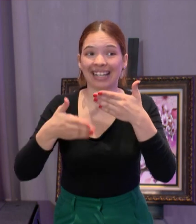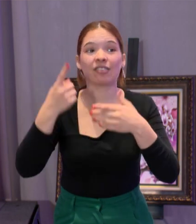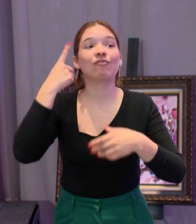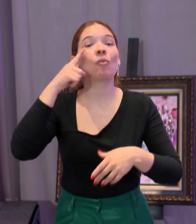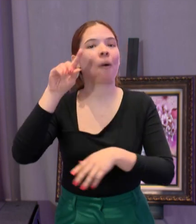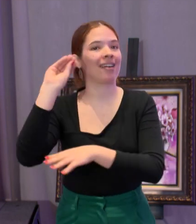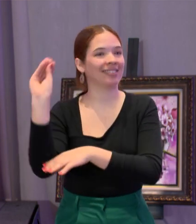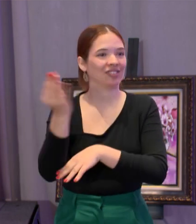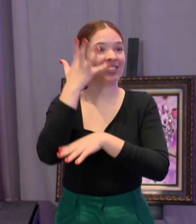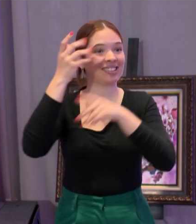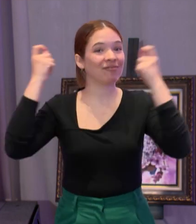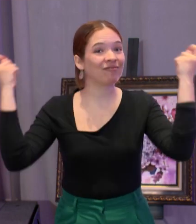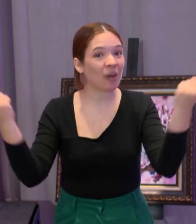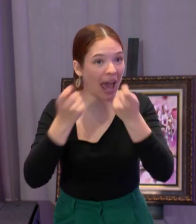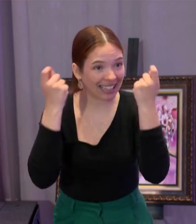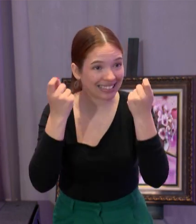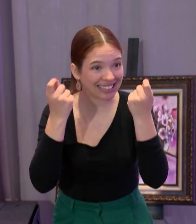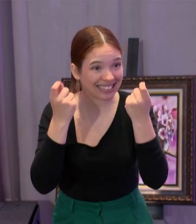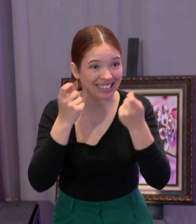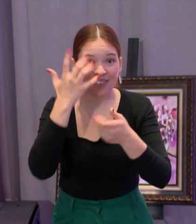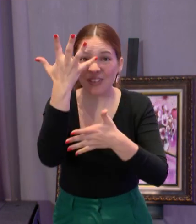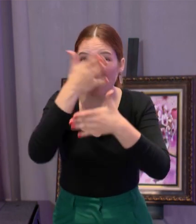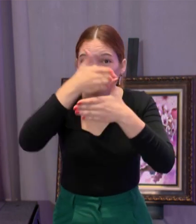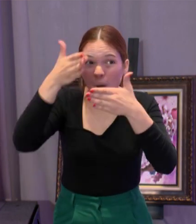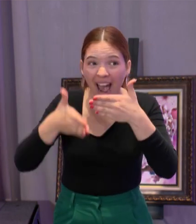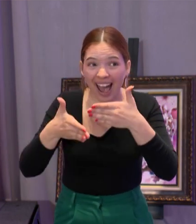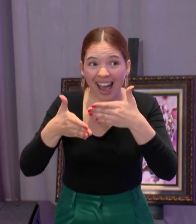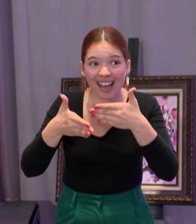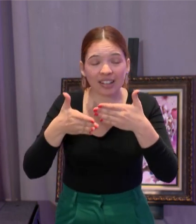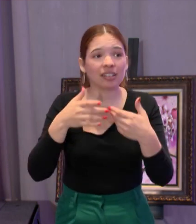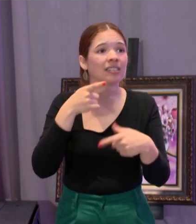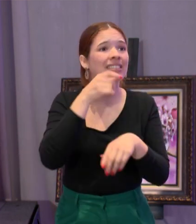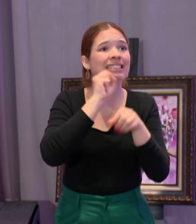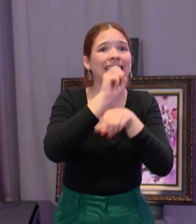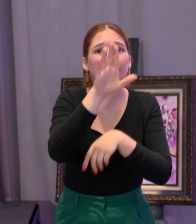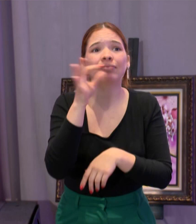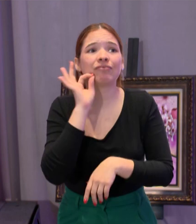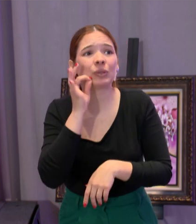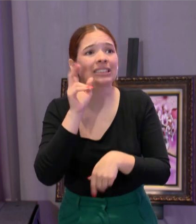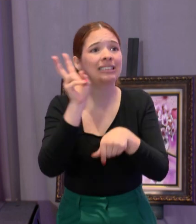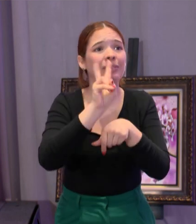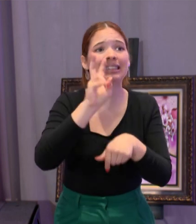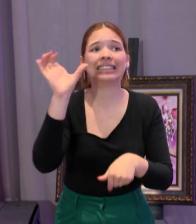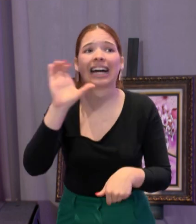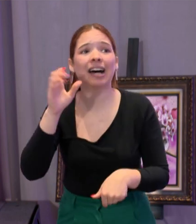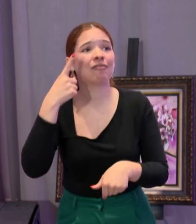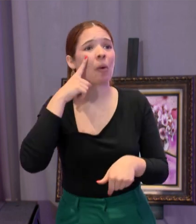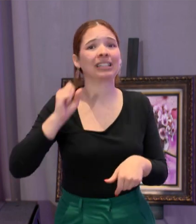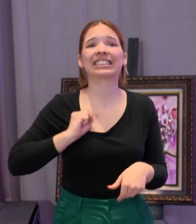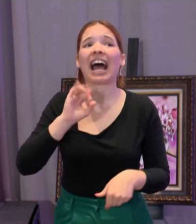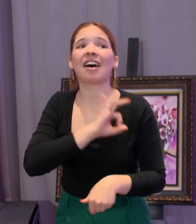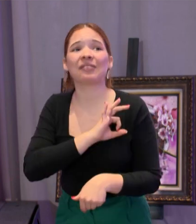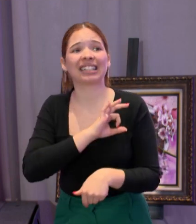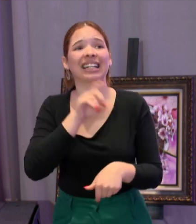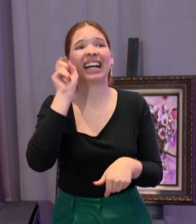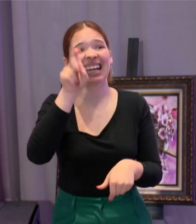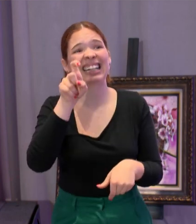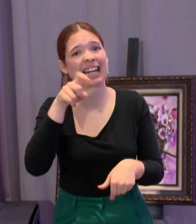WEEKENDS MUCH THE NATIONAL CHERRY BLOSSOM FESTIVAL. SO SEND VITAMIN C, SEND EVERYTHING TO THE OFFICE, WE'RE GOING TO NEED IT.